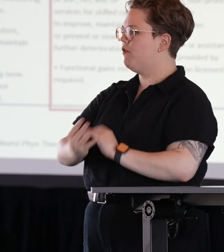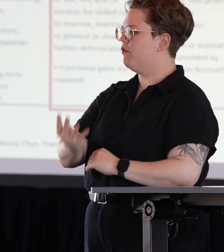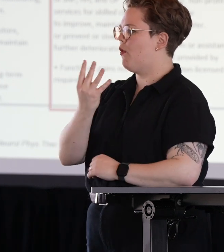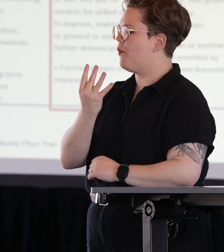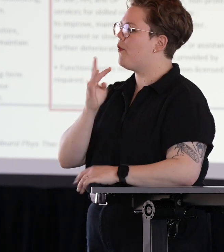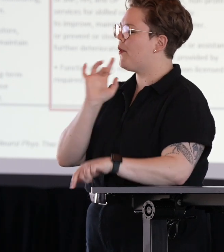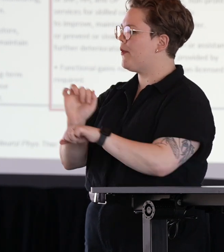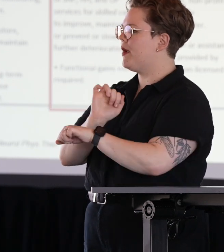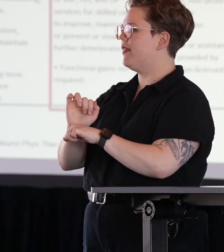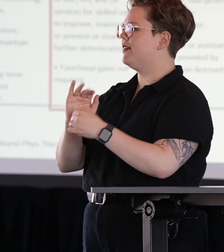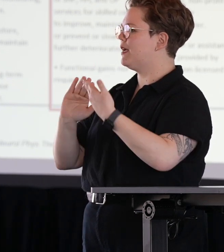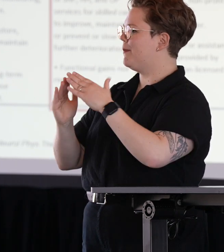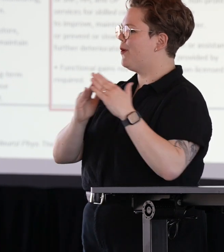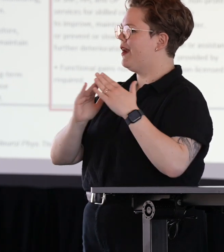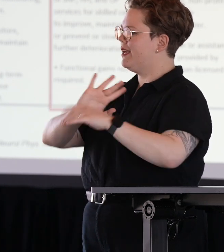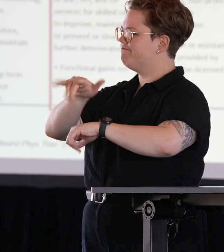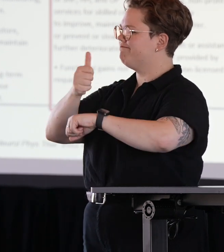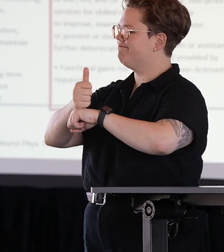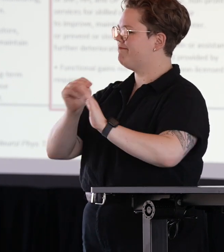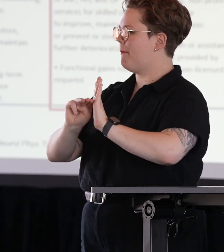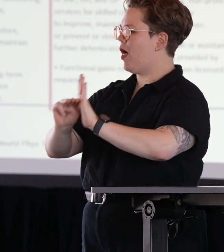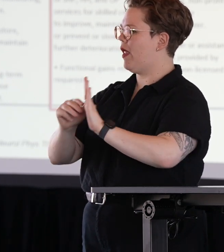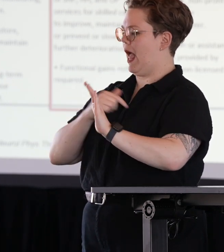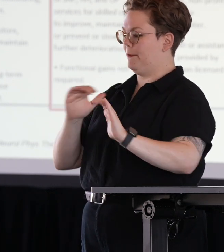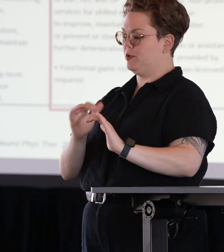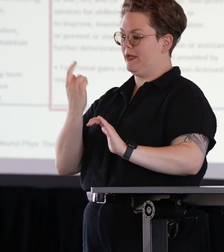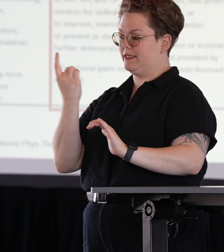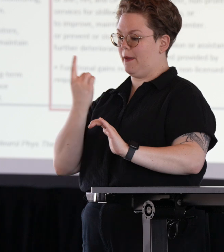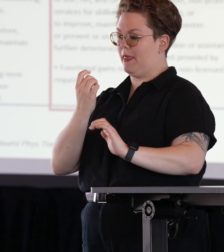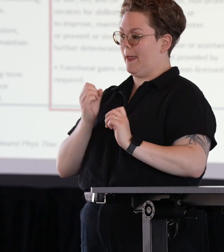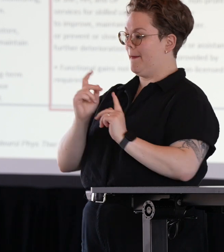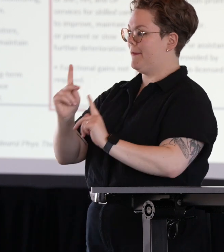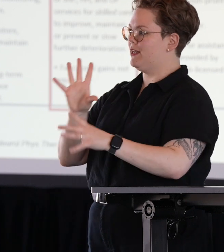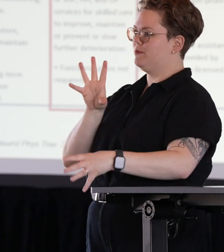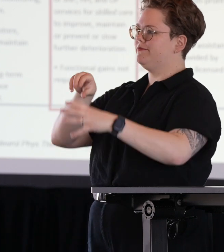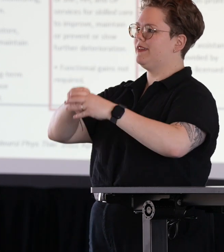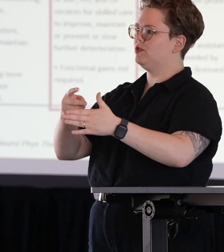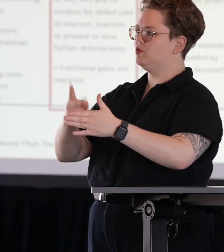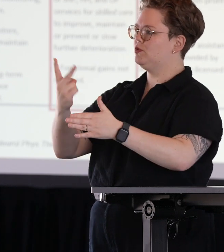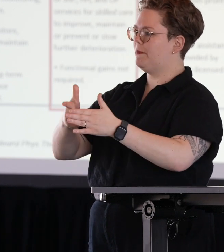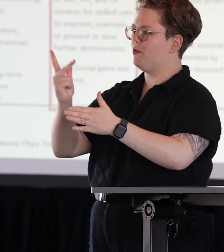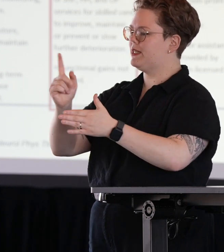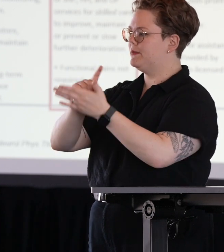really a community based model of I'm doing something back to engaging two to three times a week, but not in a traditional